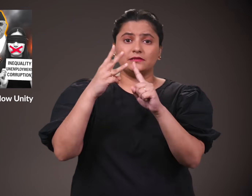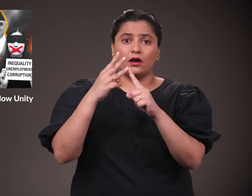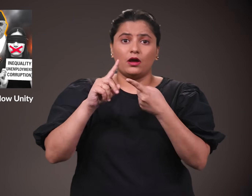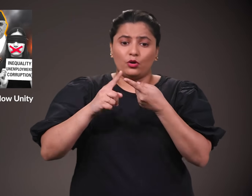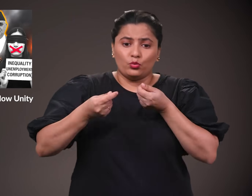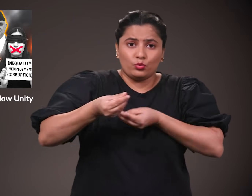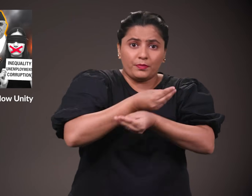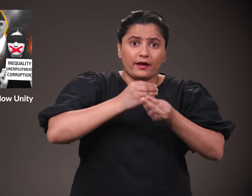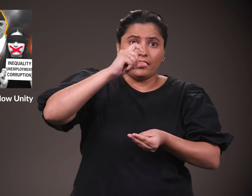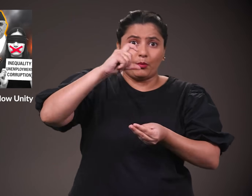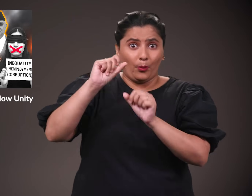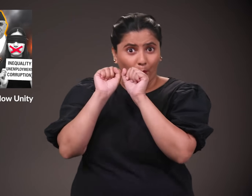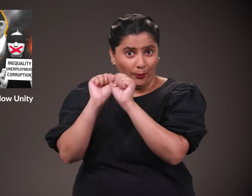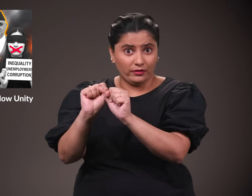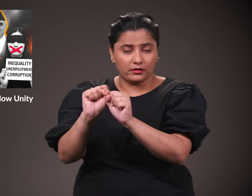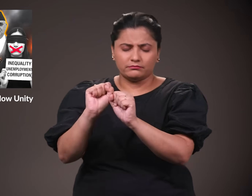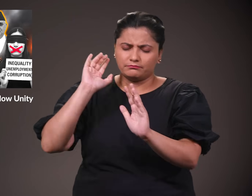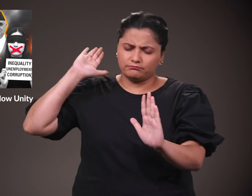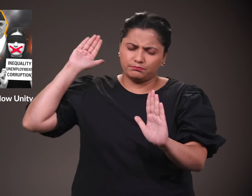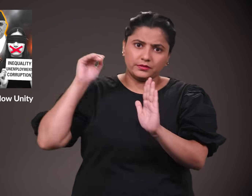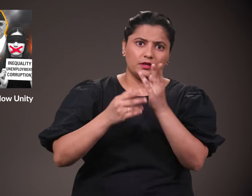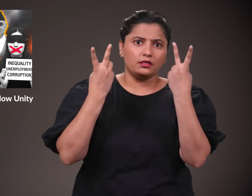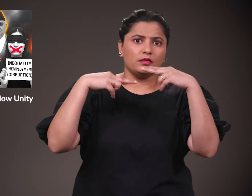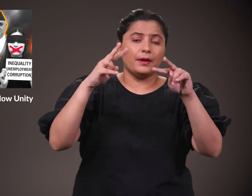Nepal's economy sharply declined.